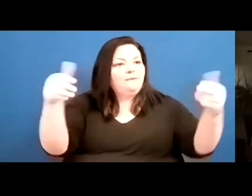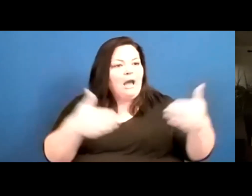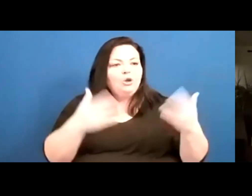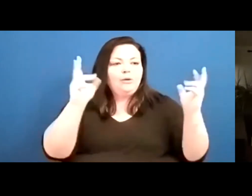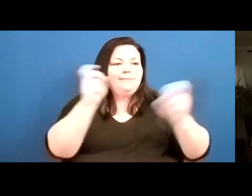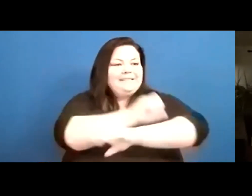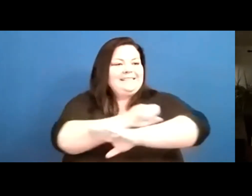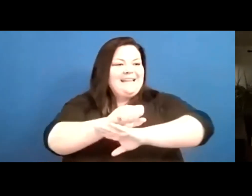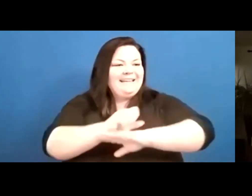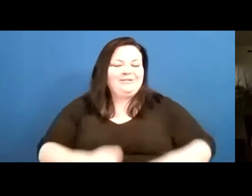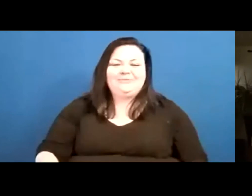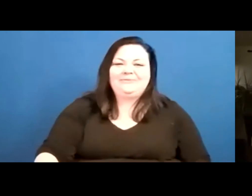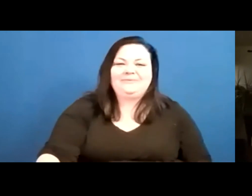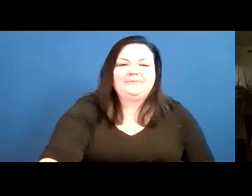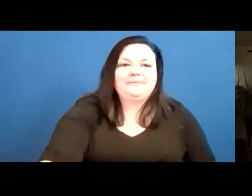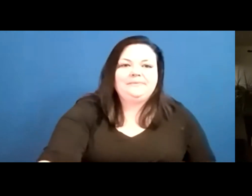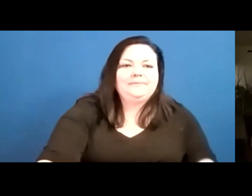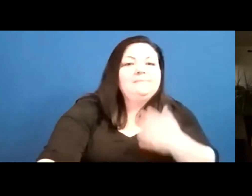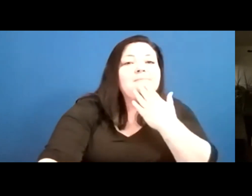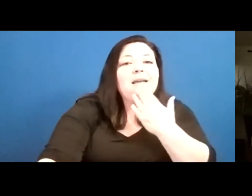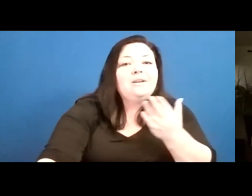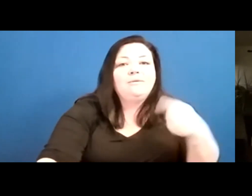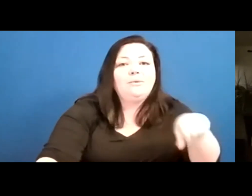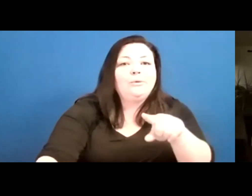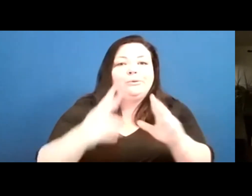Um, thank you so much to our opening readers and thank you, Megan, for